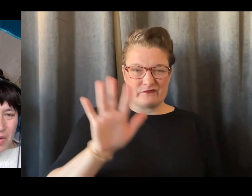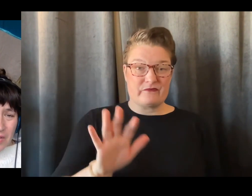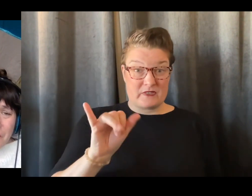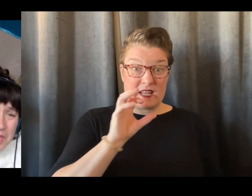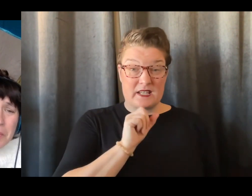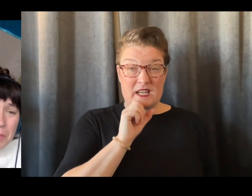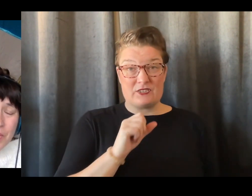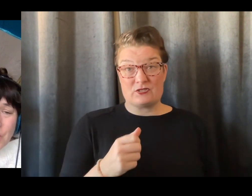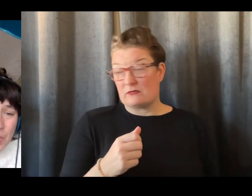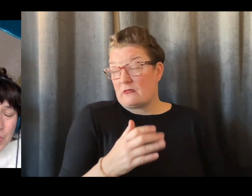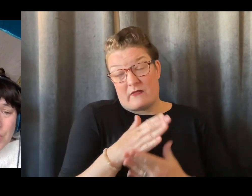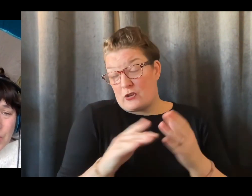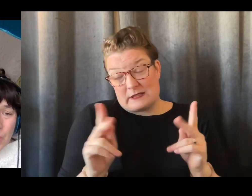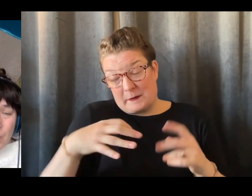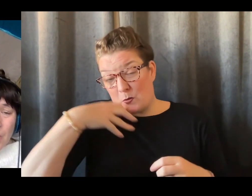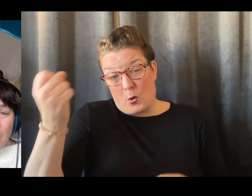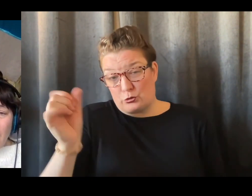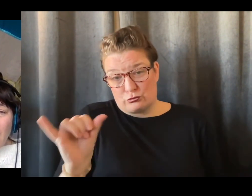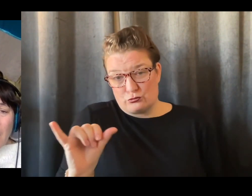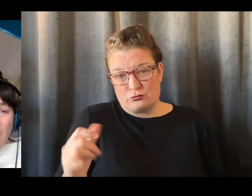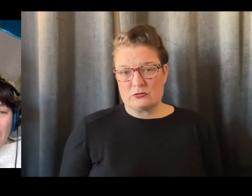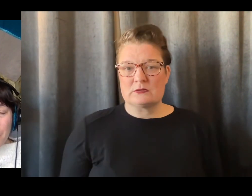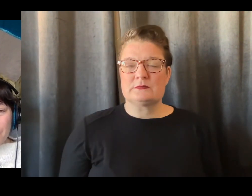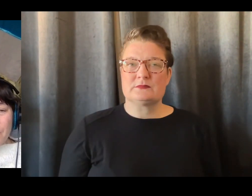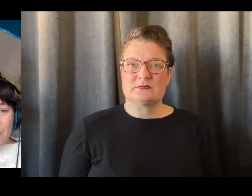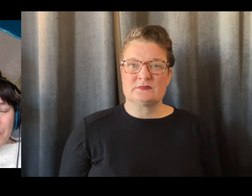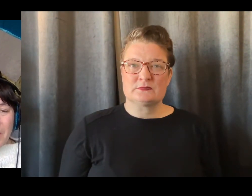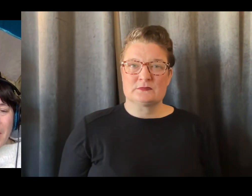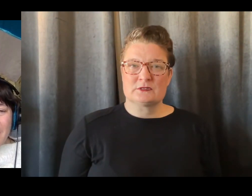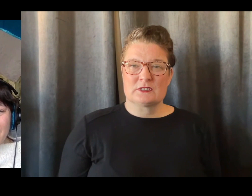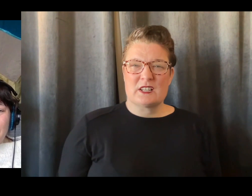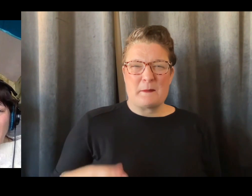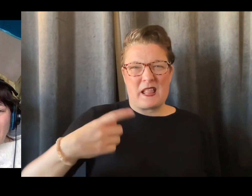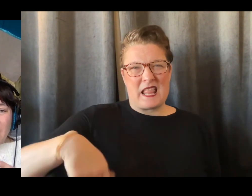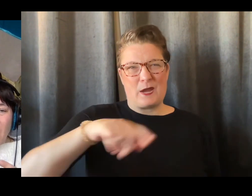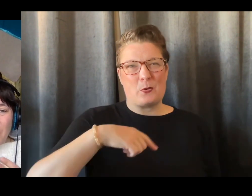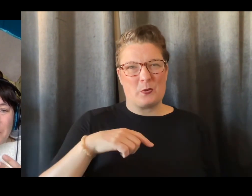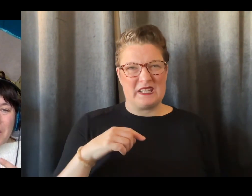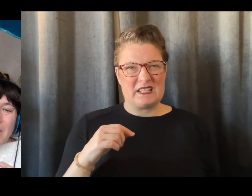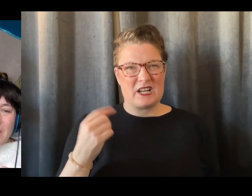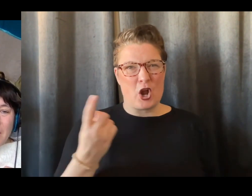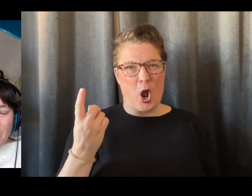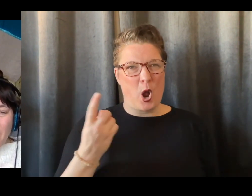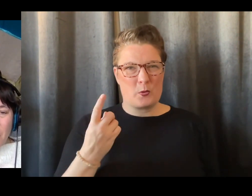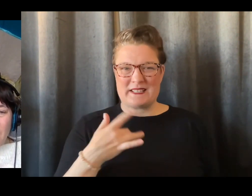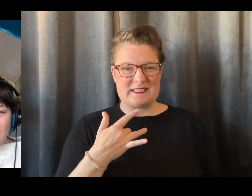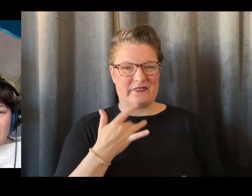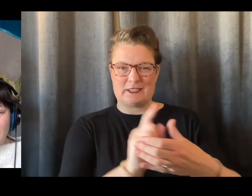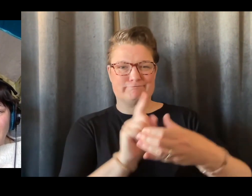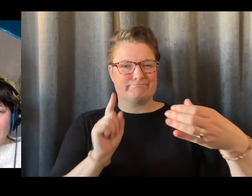um, but like we were out always been outside the margins and outside of what